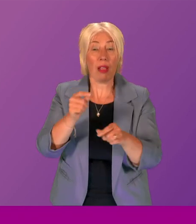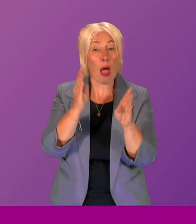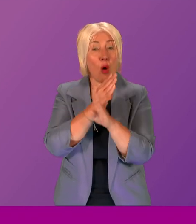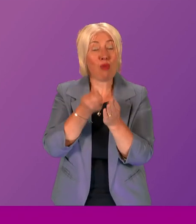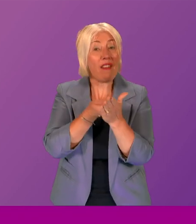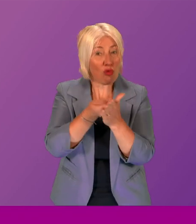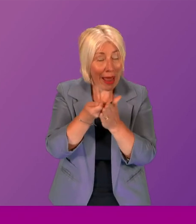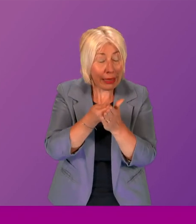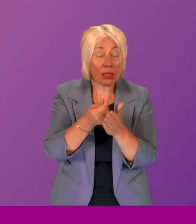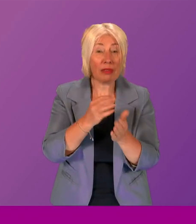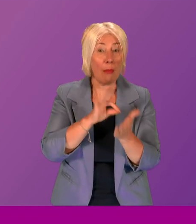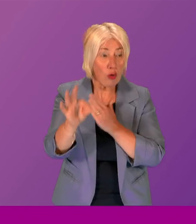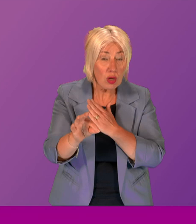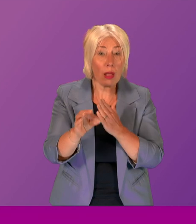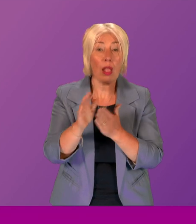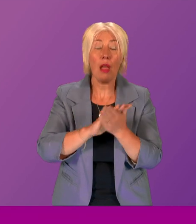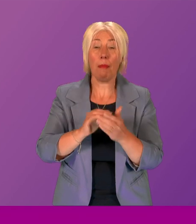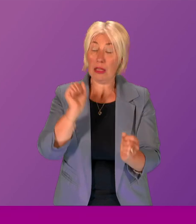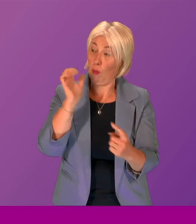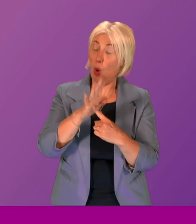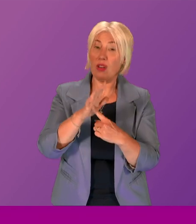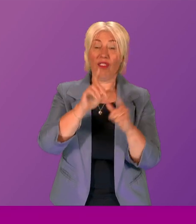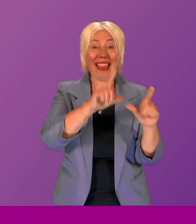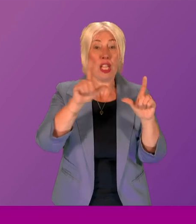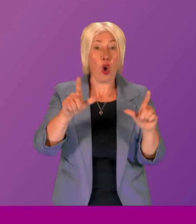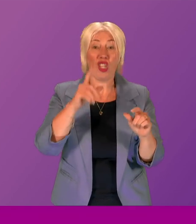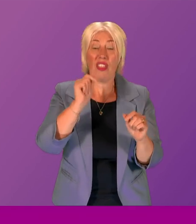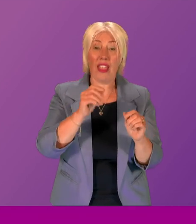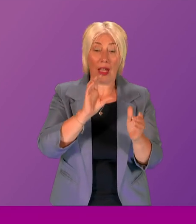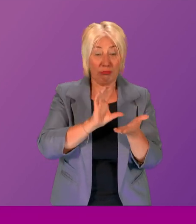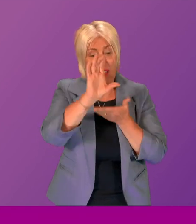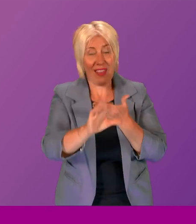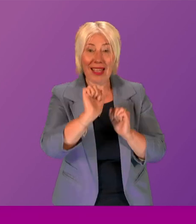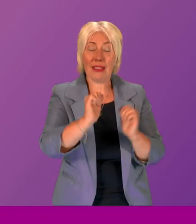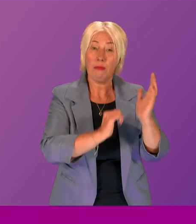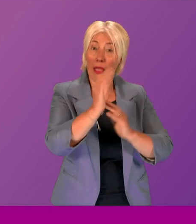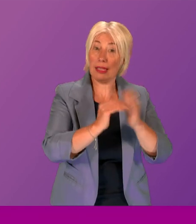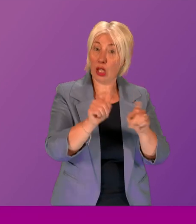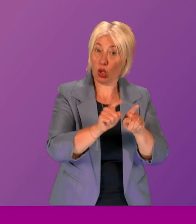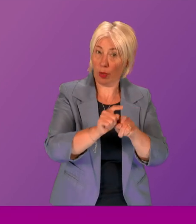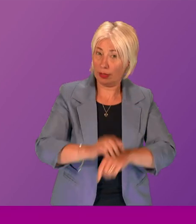while recognising the importance of landlords investing in the quality of their properties.